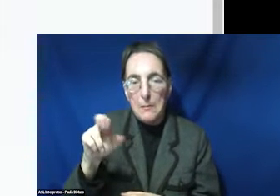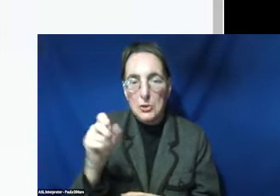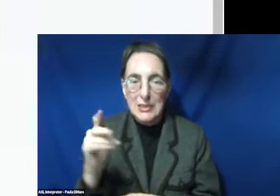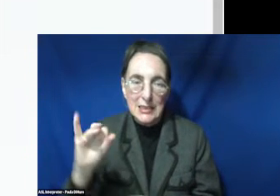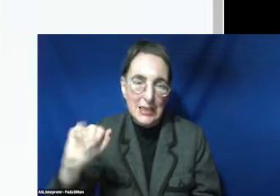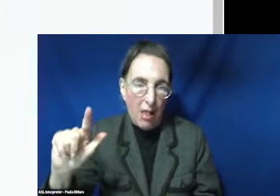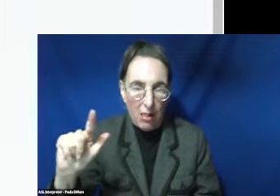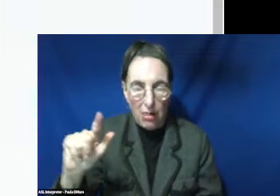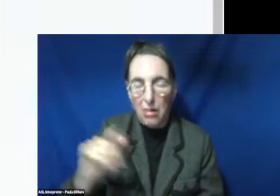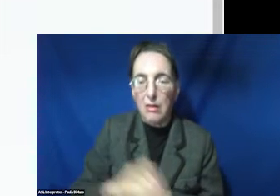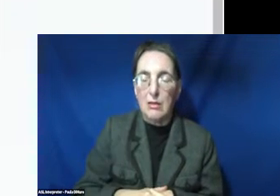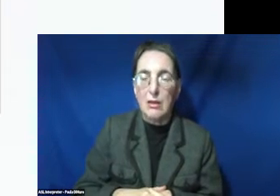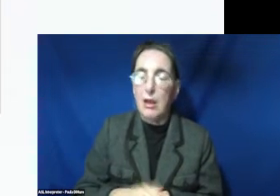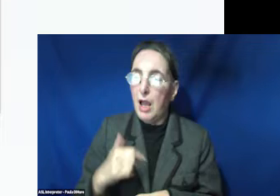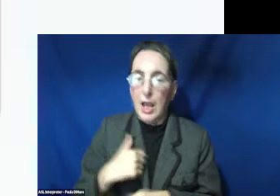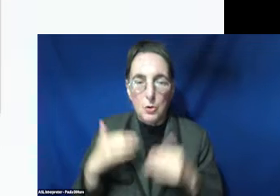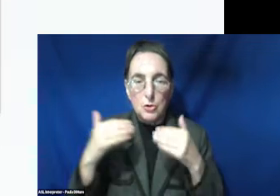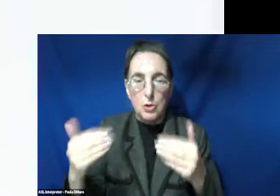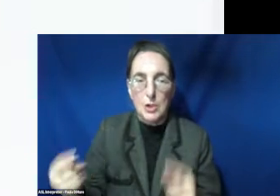I'm going to go ahead and go back to the main proposal.